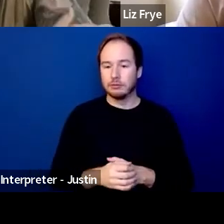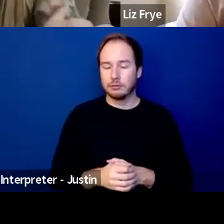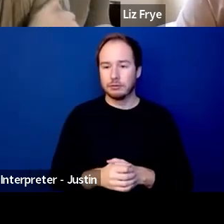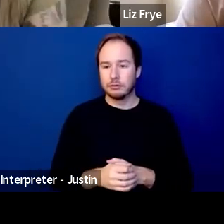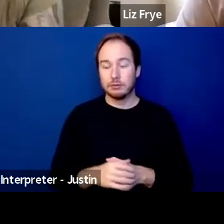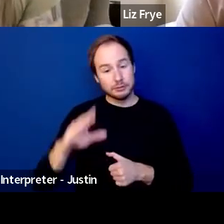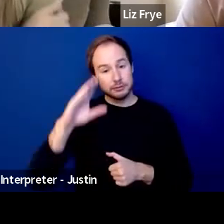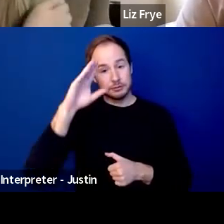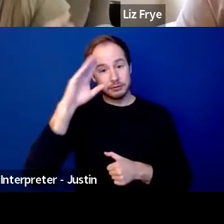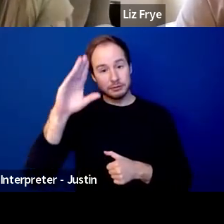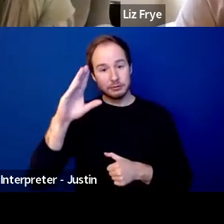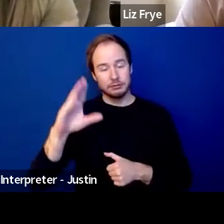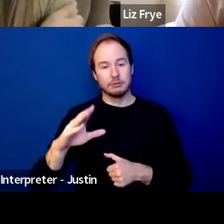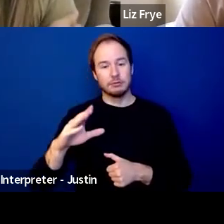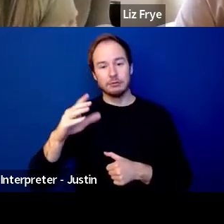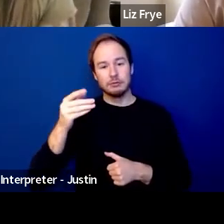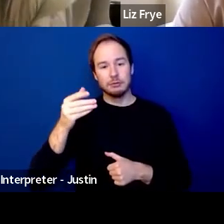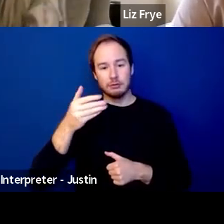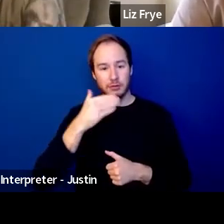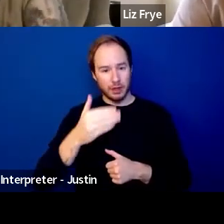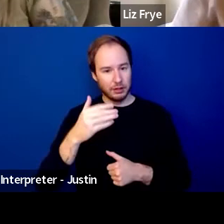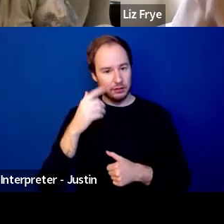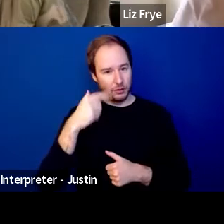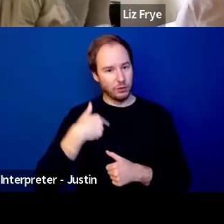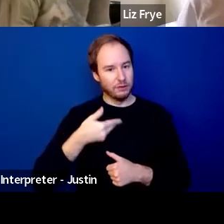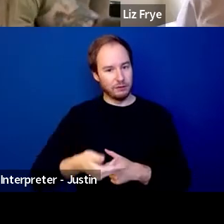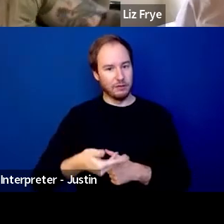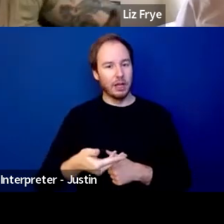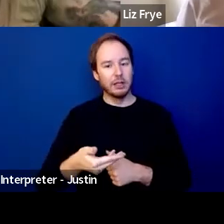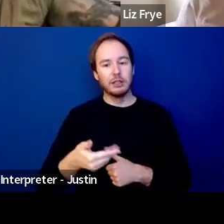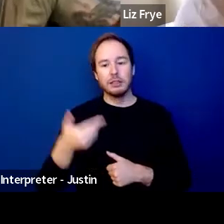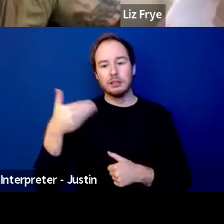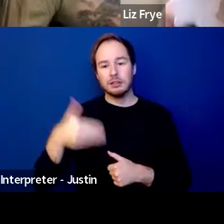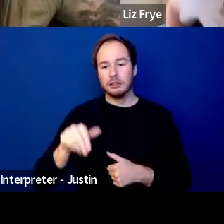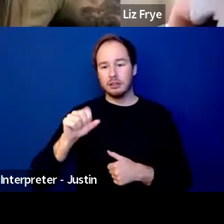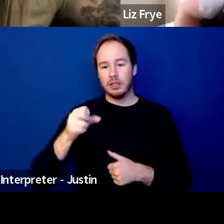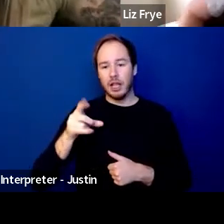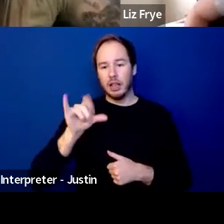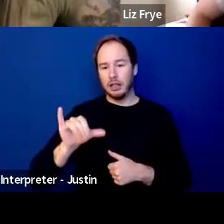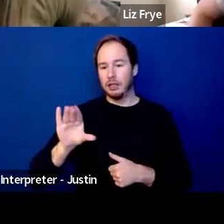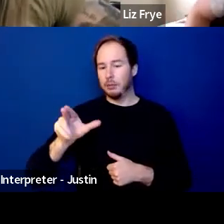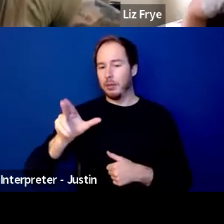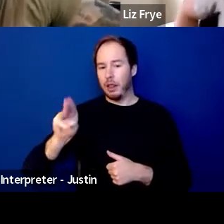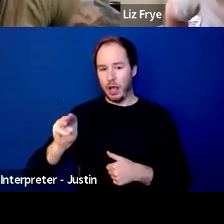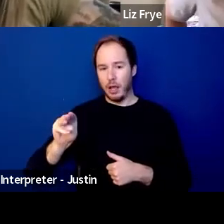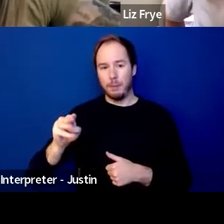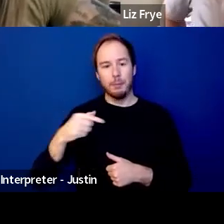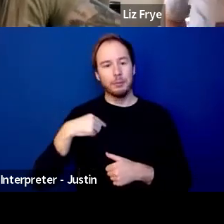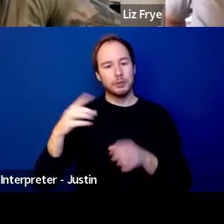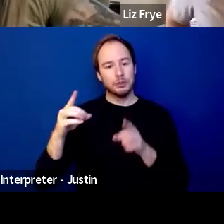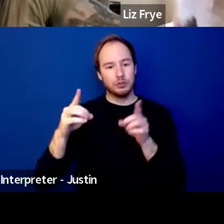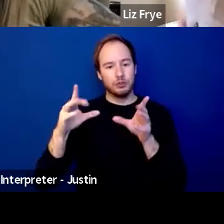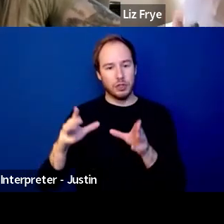Hey, everybody. Thanks for having me. My name is Ashley Blum. And I'm the director of the Homeless Outreach Program